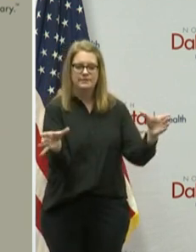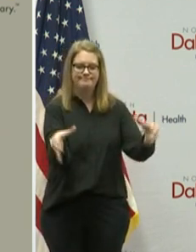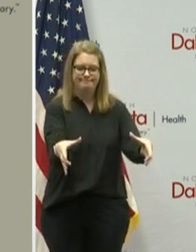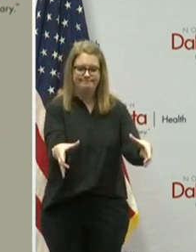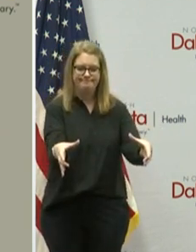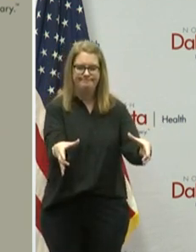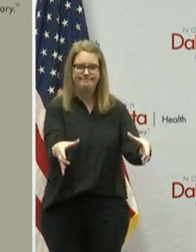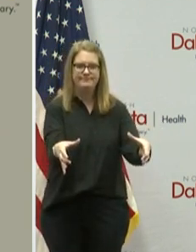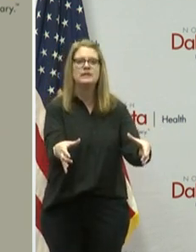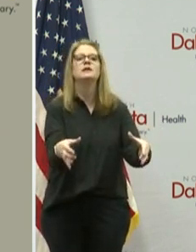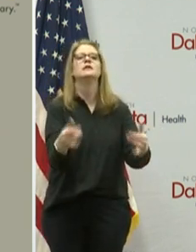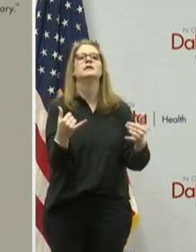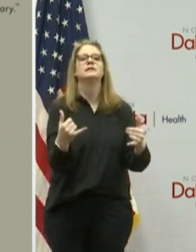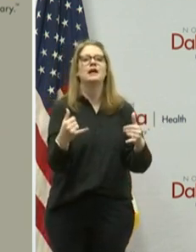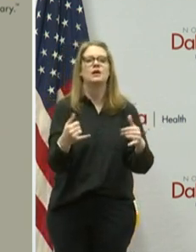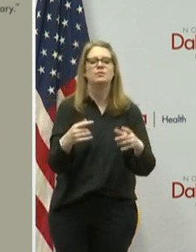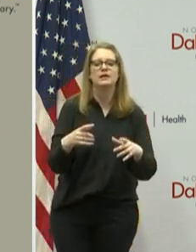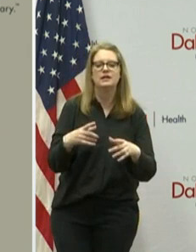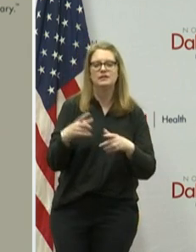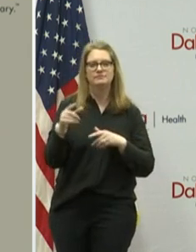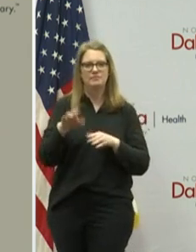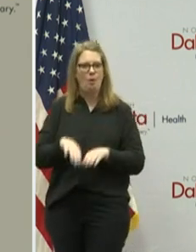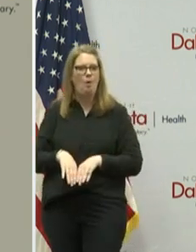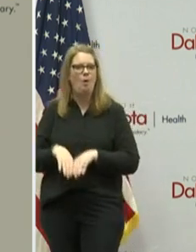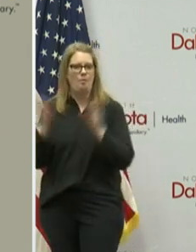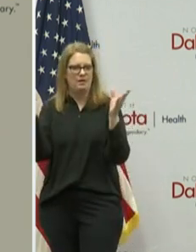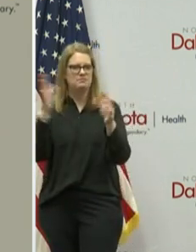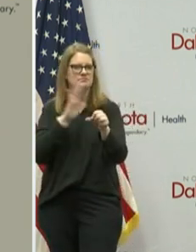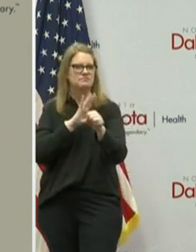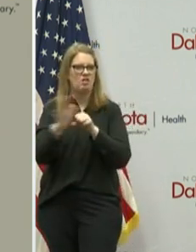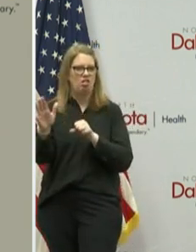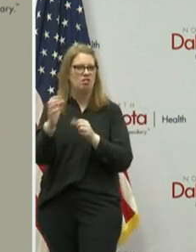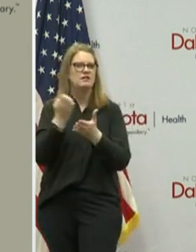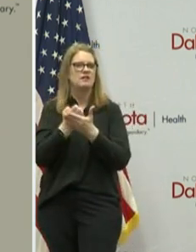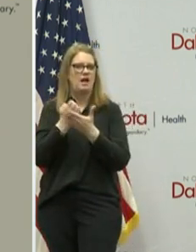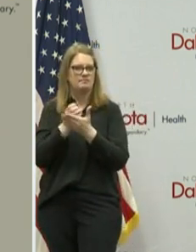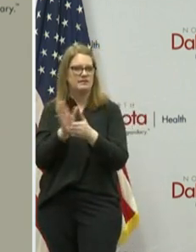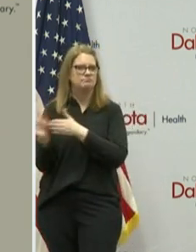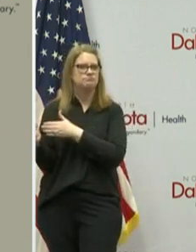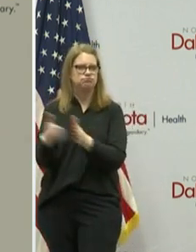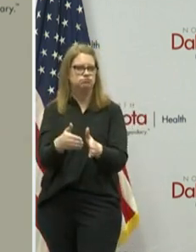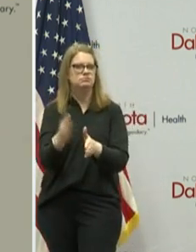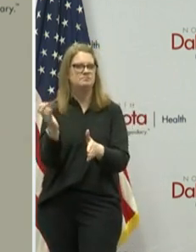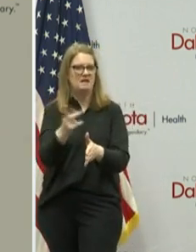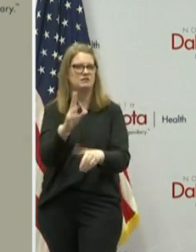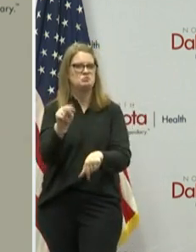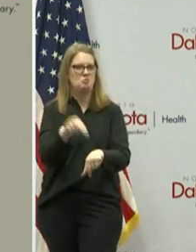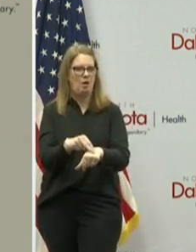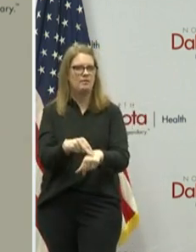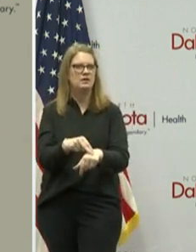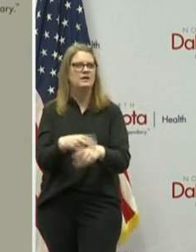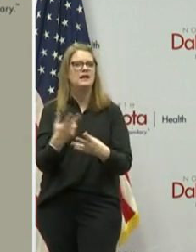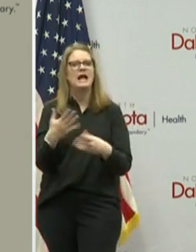AND BY QUARANTINING THOSE, THIS IS A WAY WE CAN HAVE THE STATE